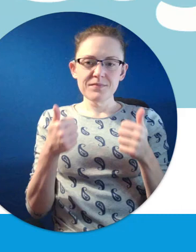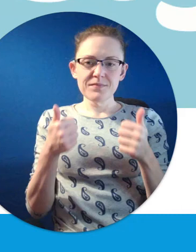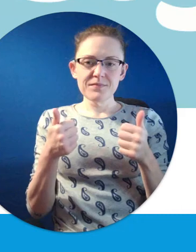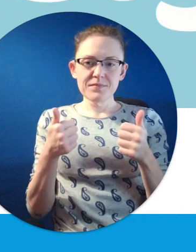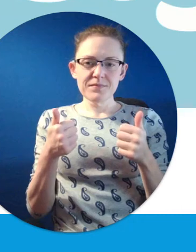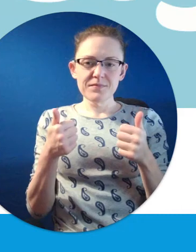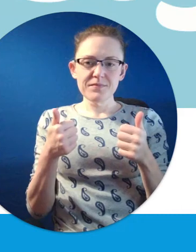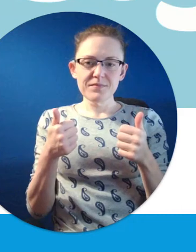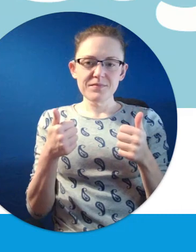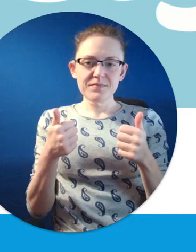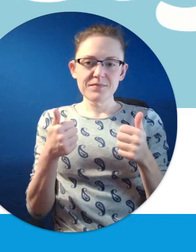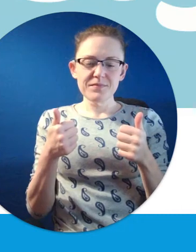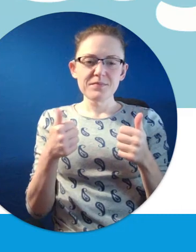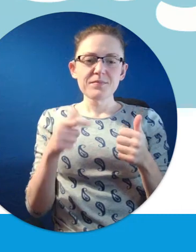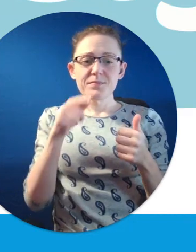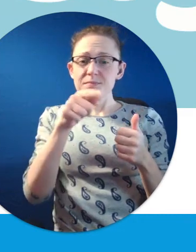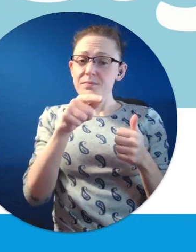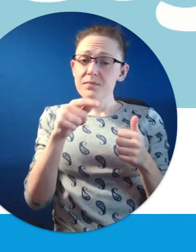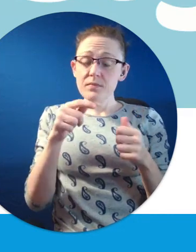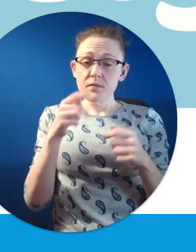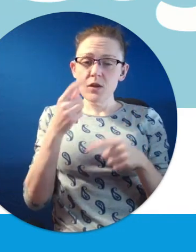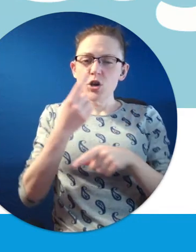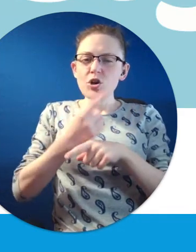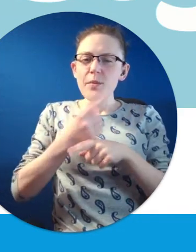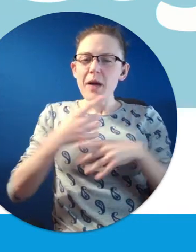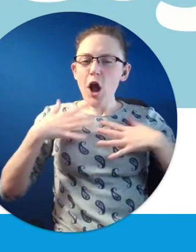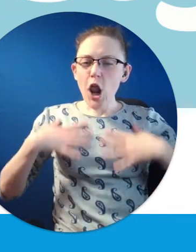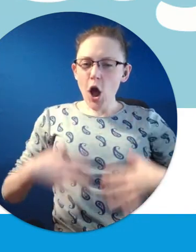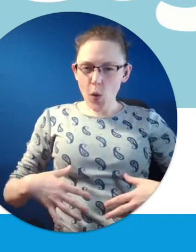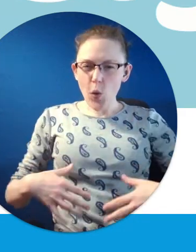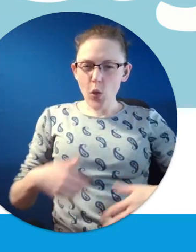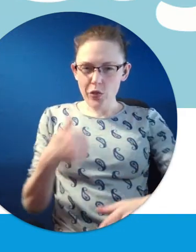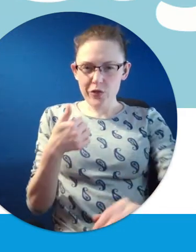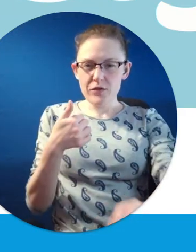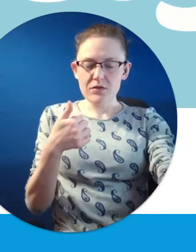OK, so this is talking about clothes.